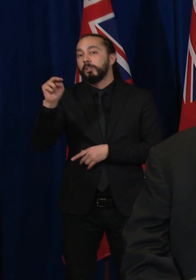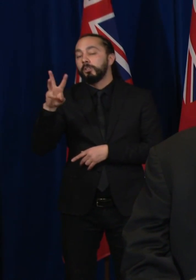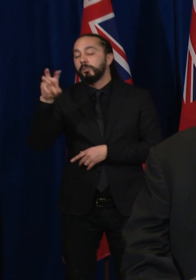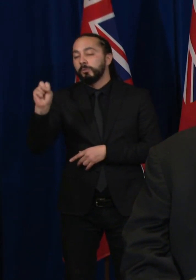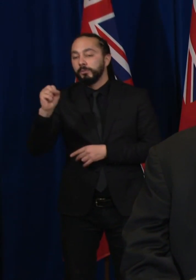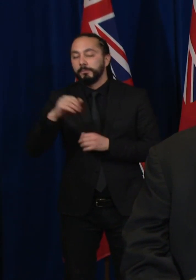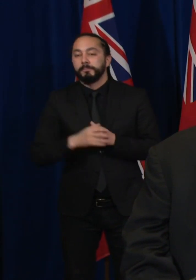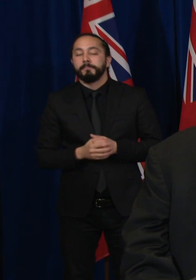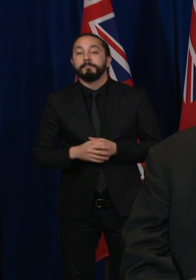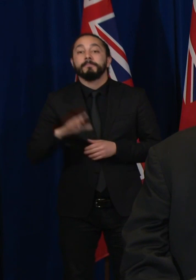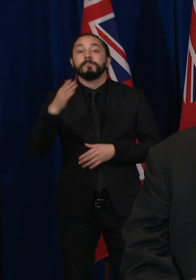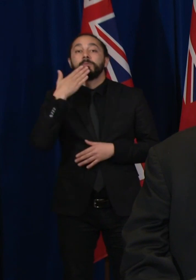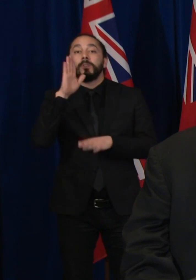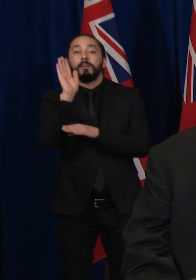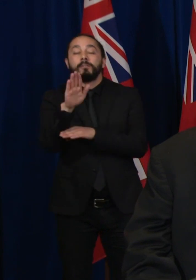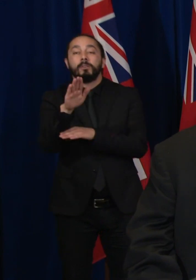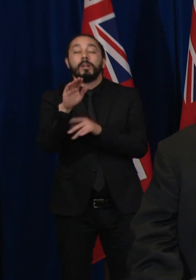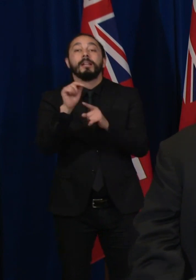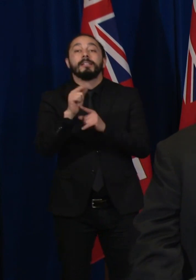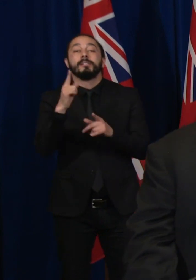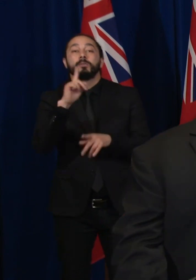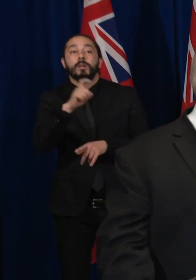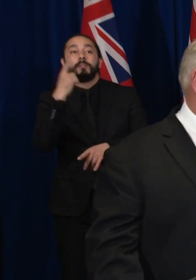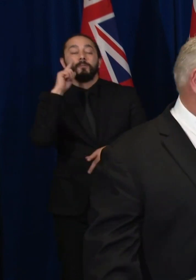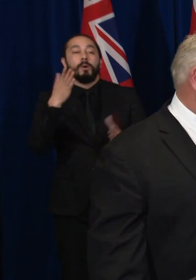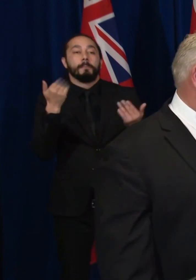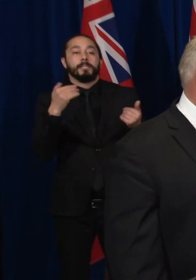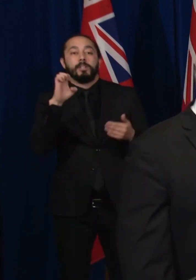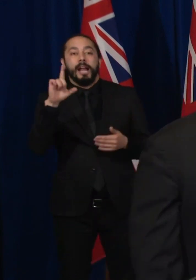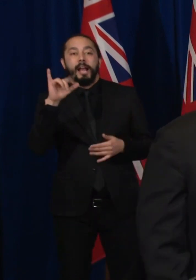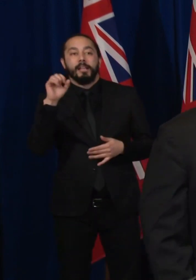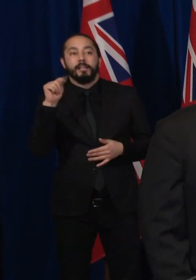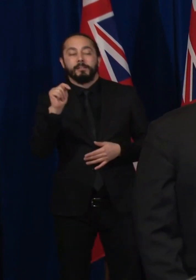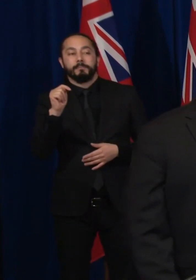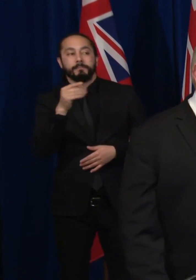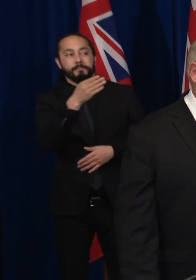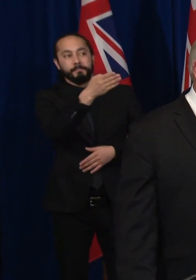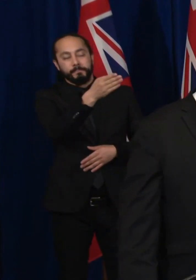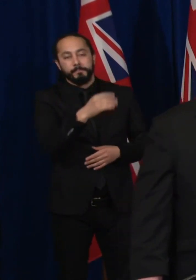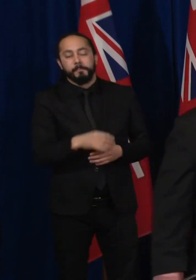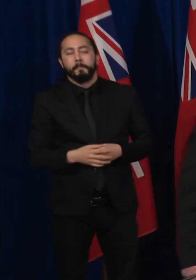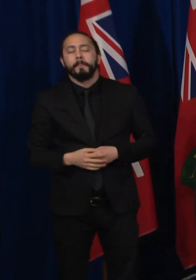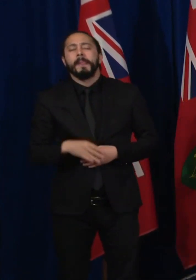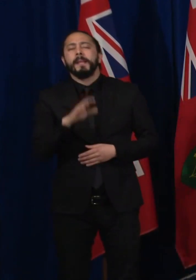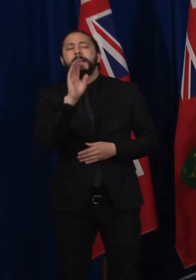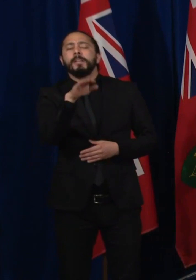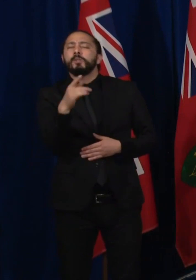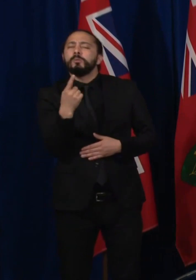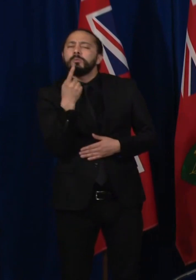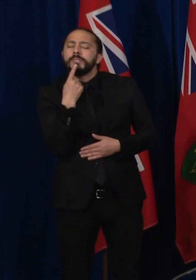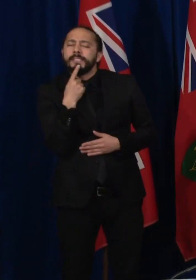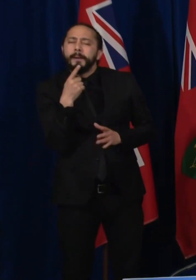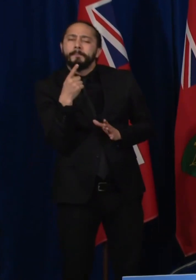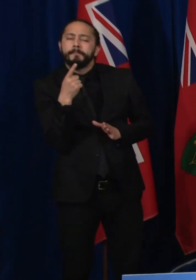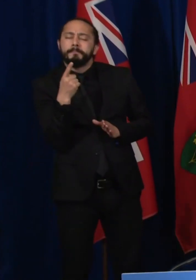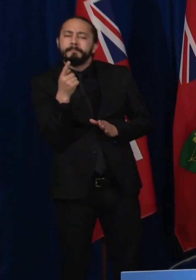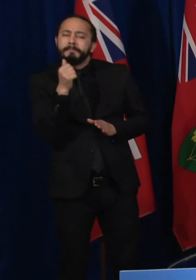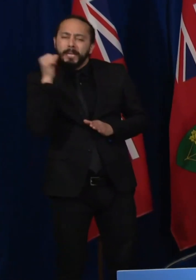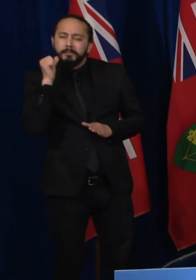This question is he for Minister Elliott. But, in a larger sense, we can not dedicate -- Minister, you keep saying hospitals have what they need, but we know that is simply not the